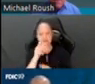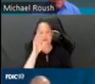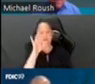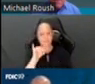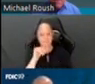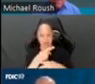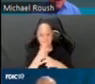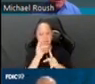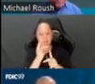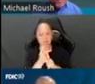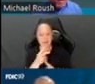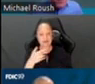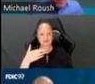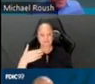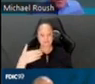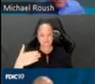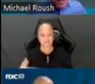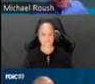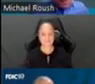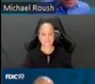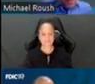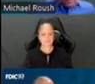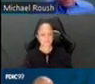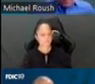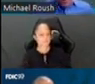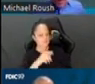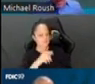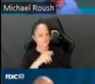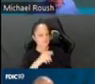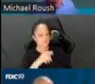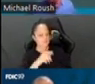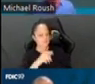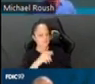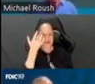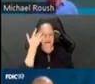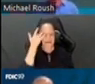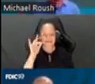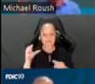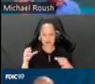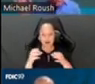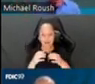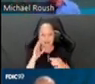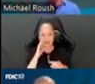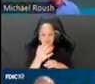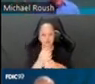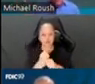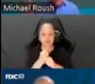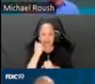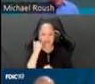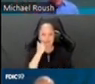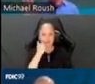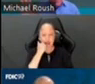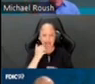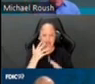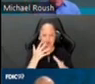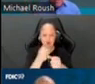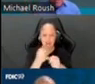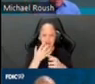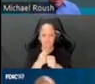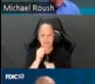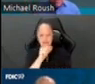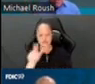Michael Roush>> Okay. For the Money Smart alliance, we'll get the regular update. Is